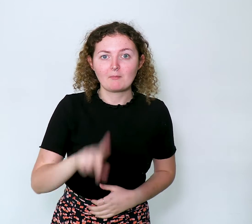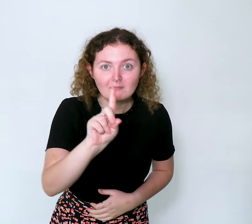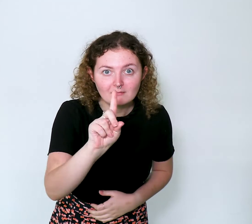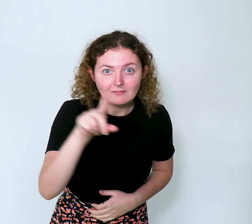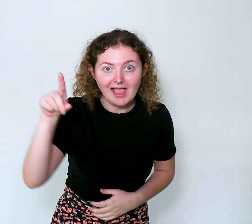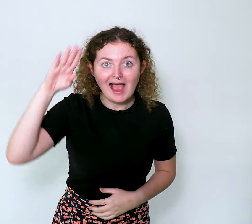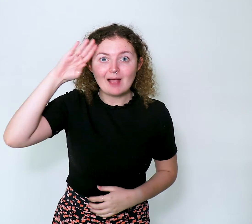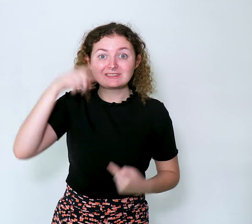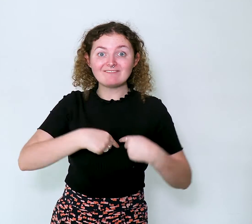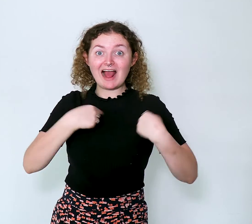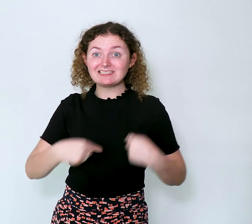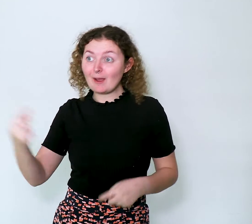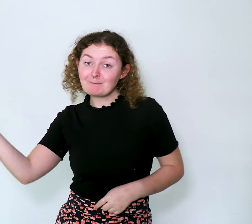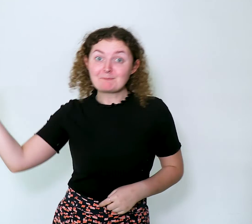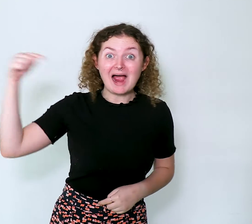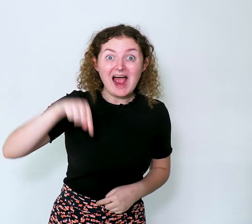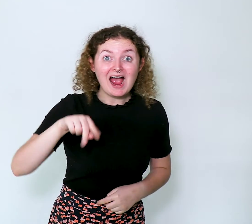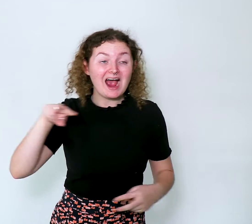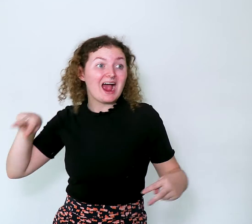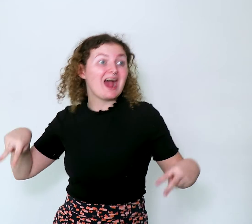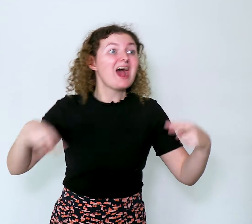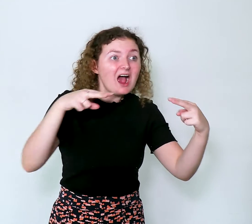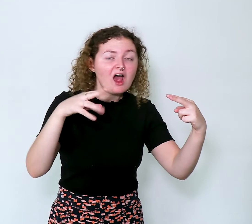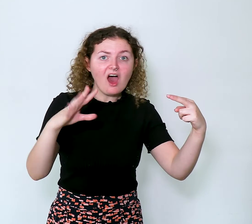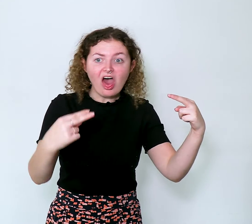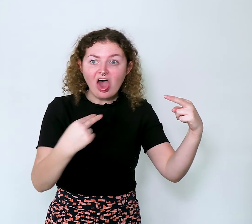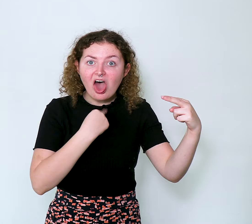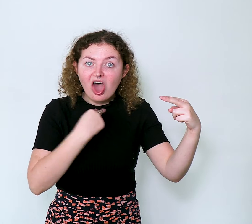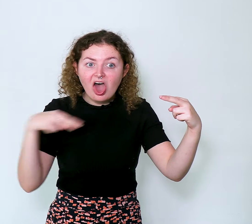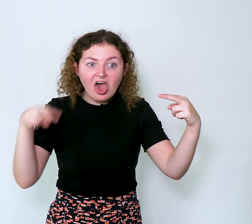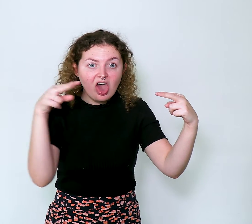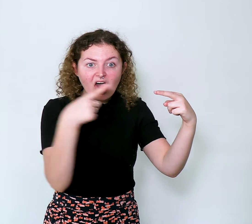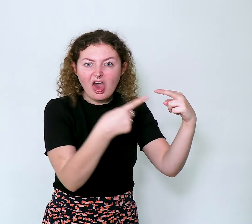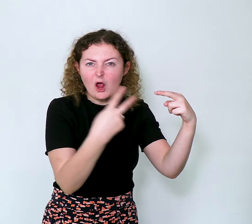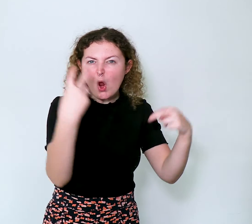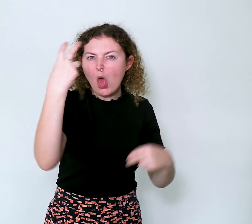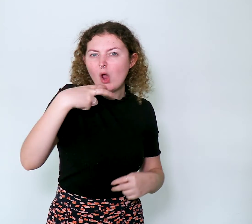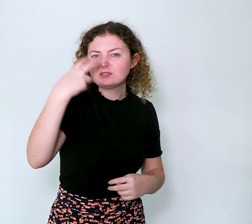But the look of disappointment on Captain Valentine’s face when he greets an older,